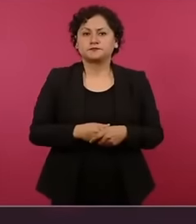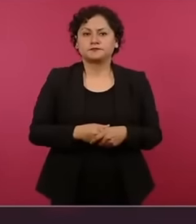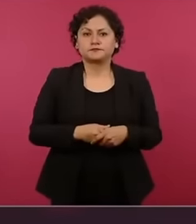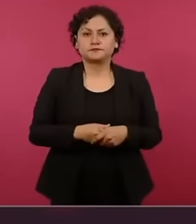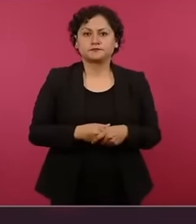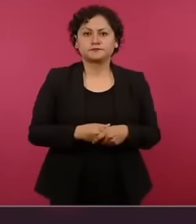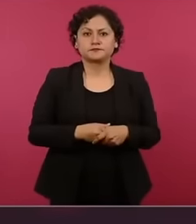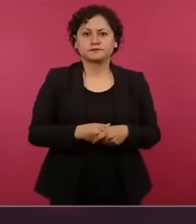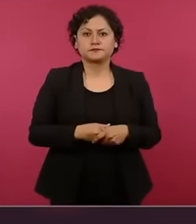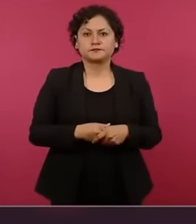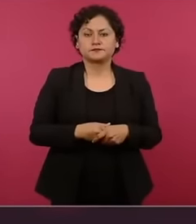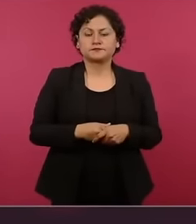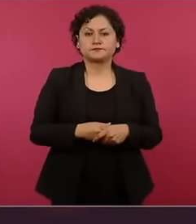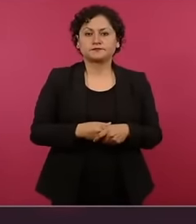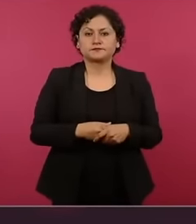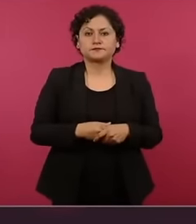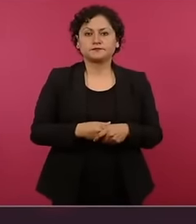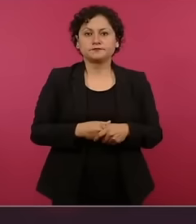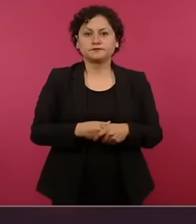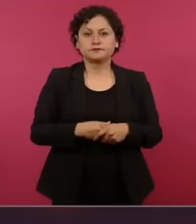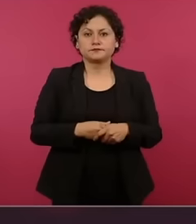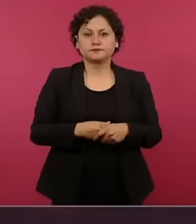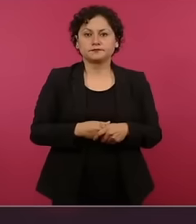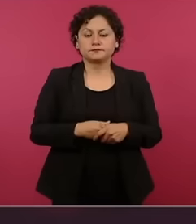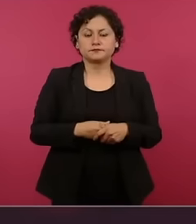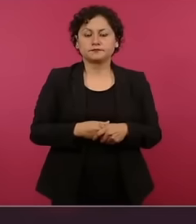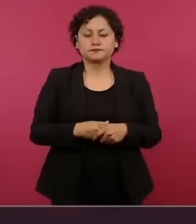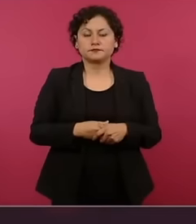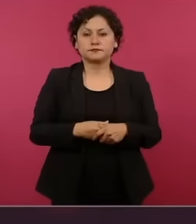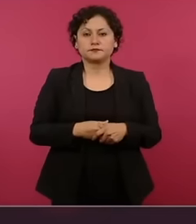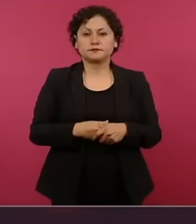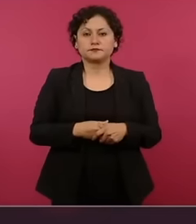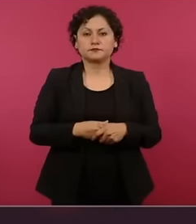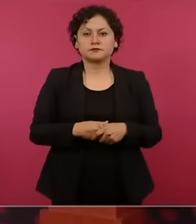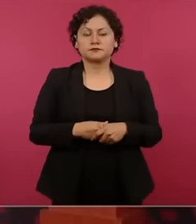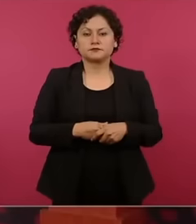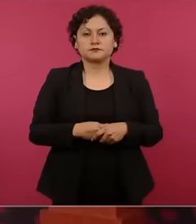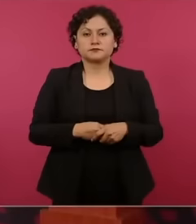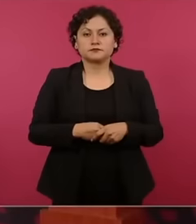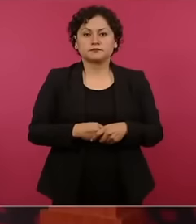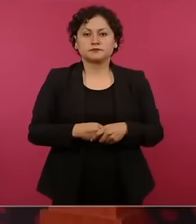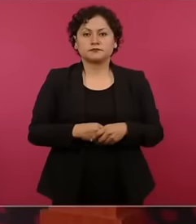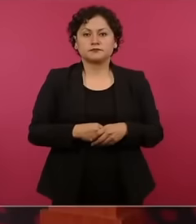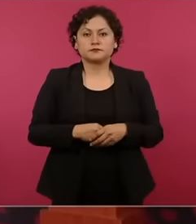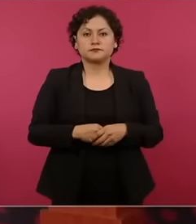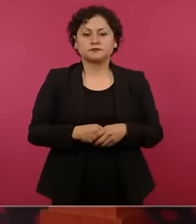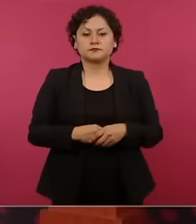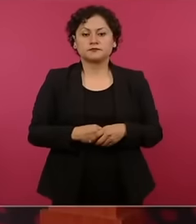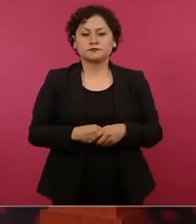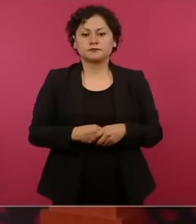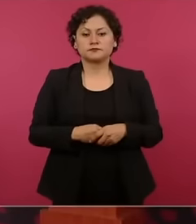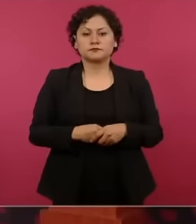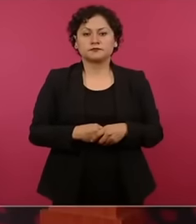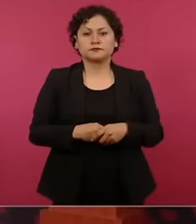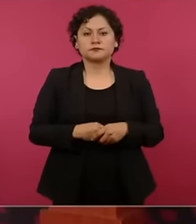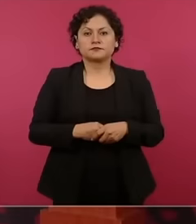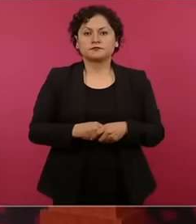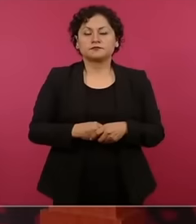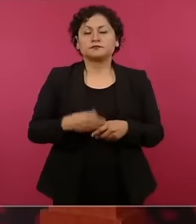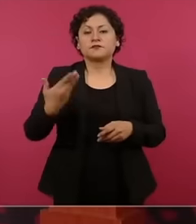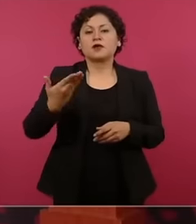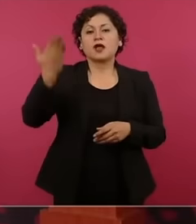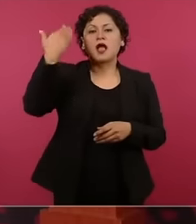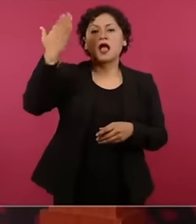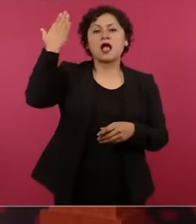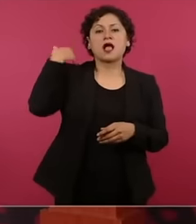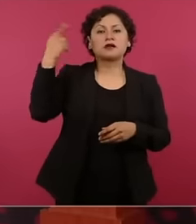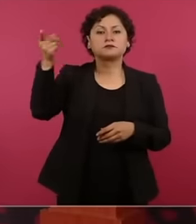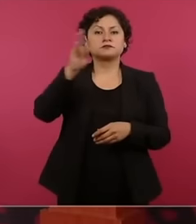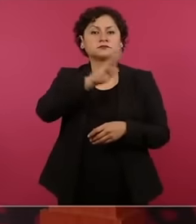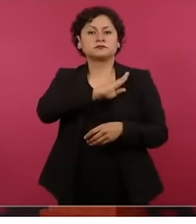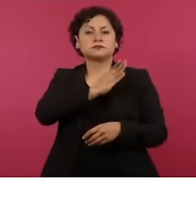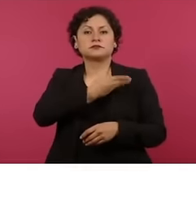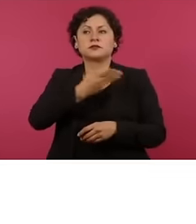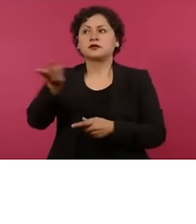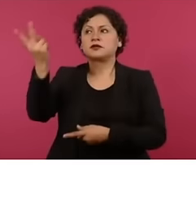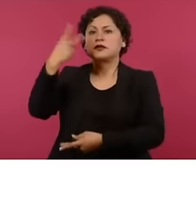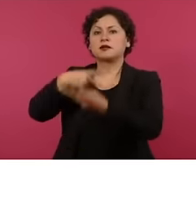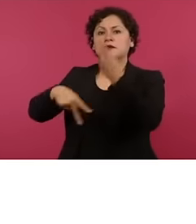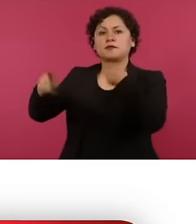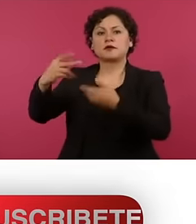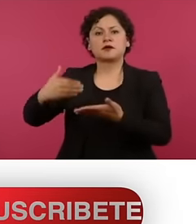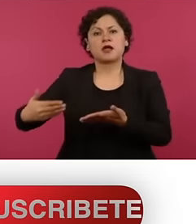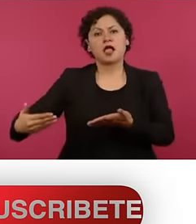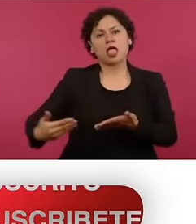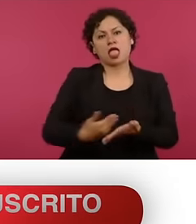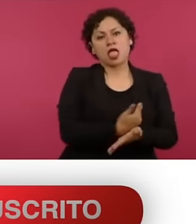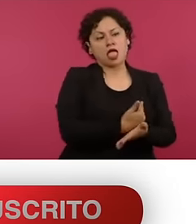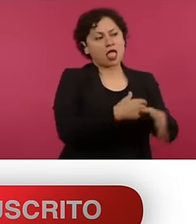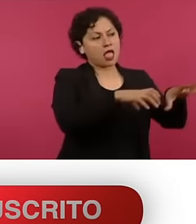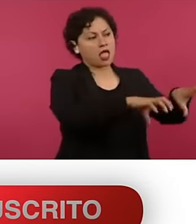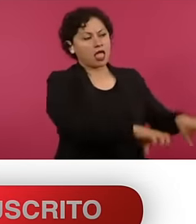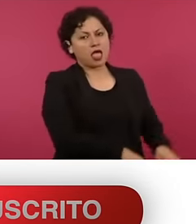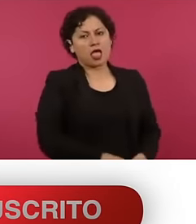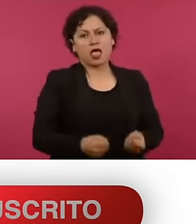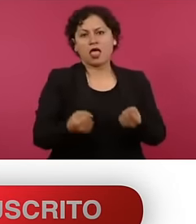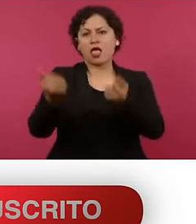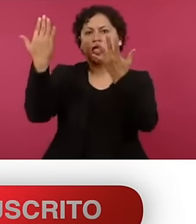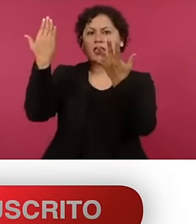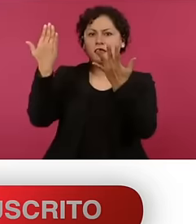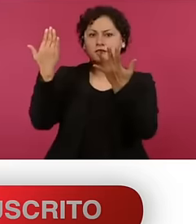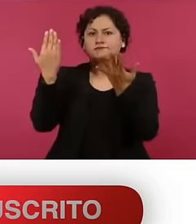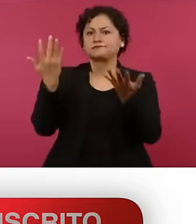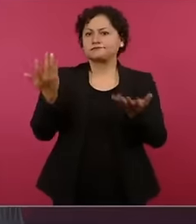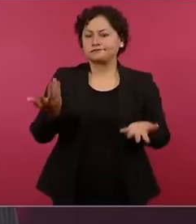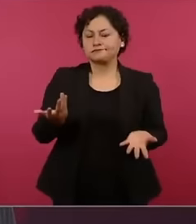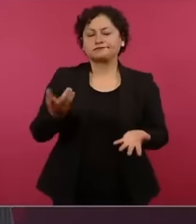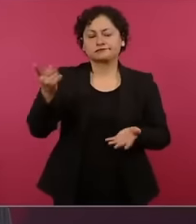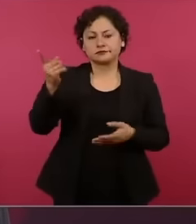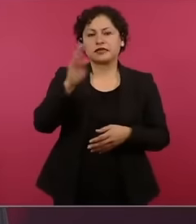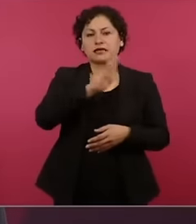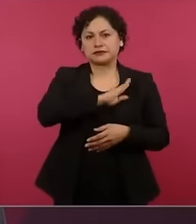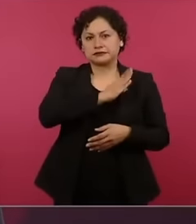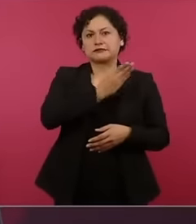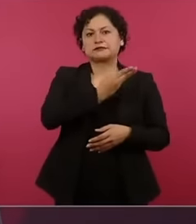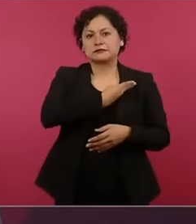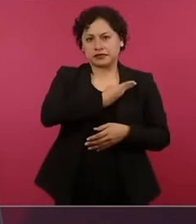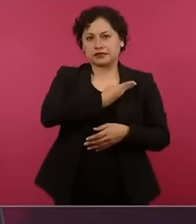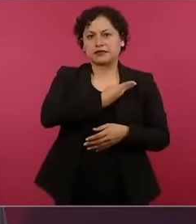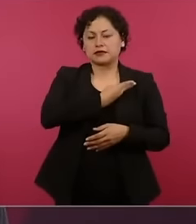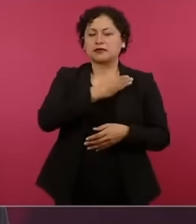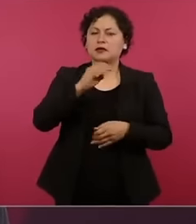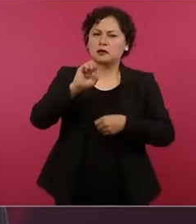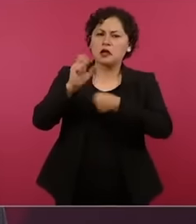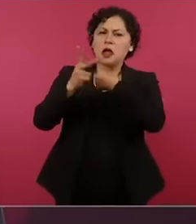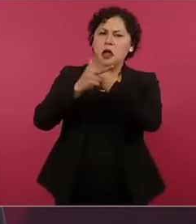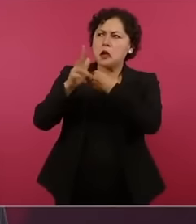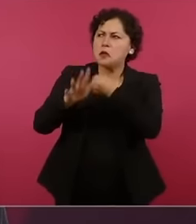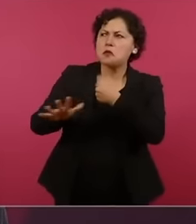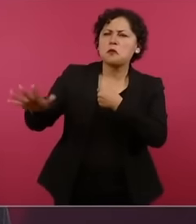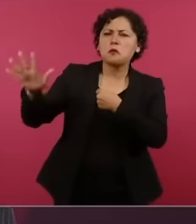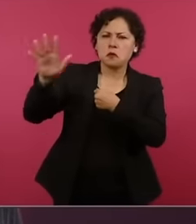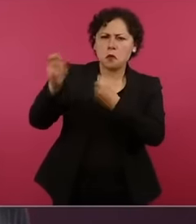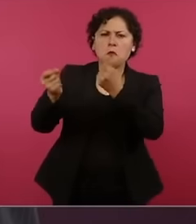they came to loot the euros in Mexico. And especially the Spanish, all that